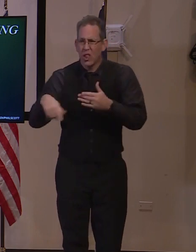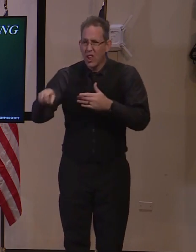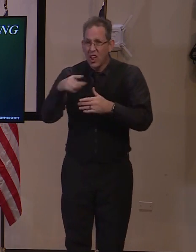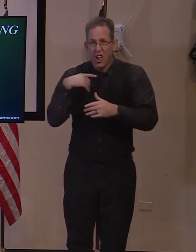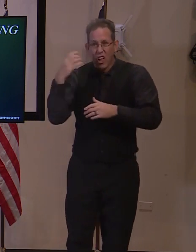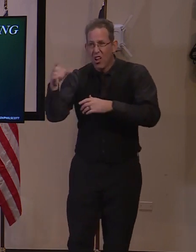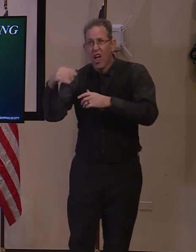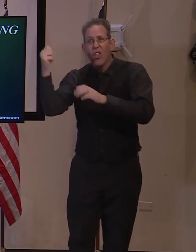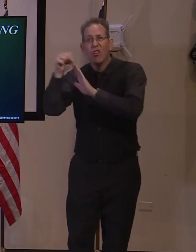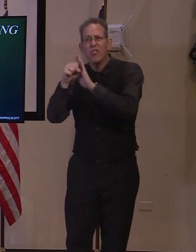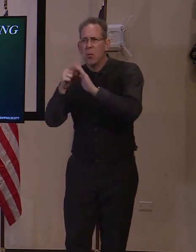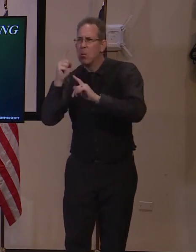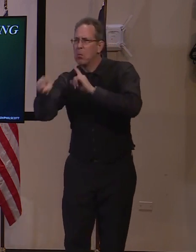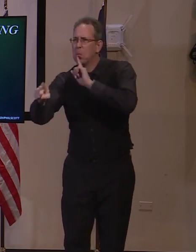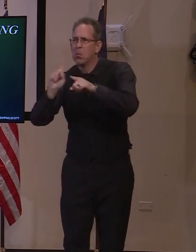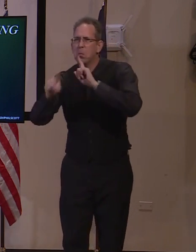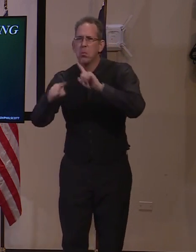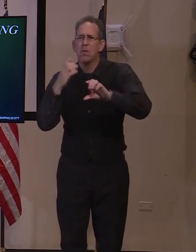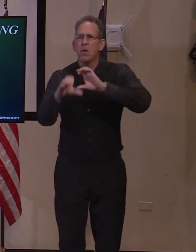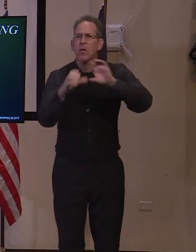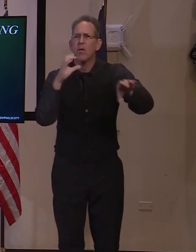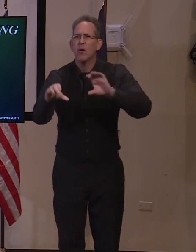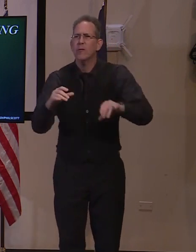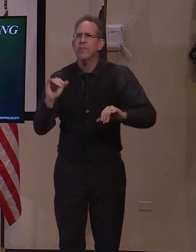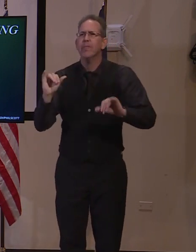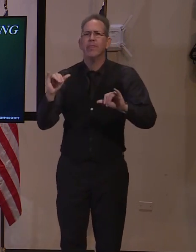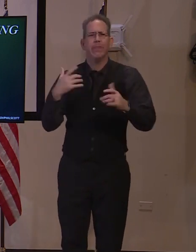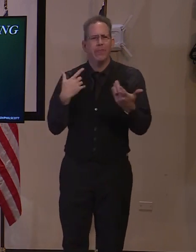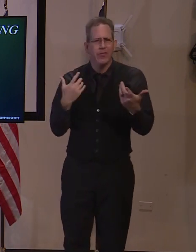restrictions on the 95% of Vermont adults who have done the right thing